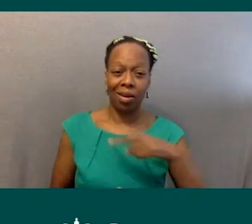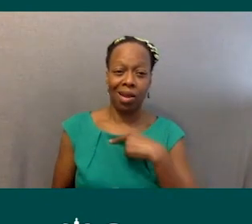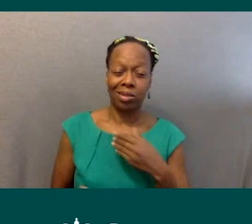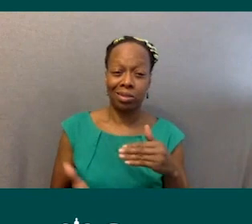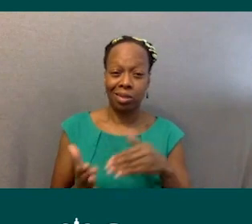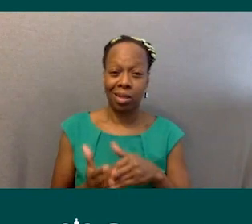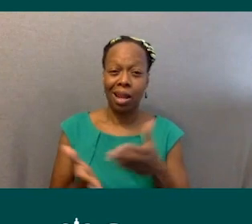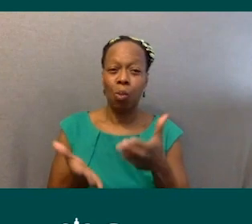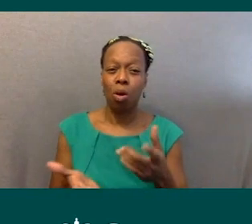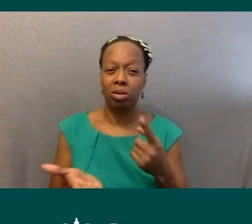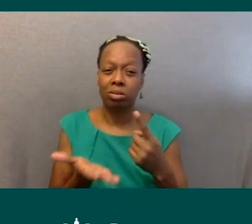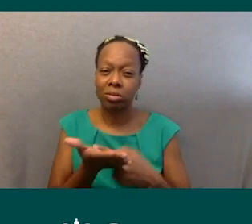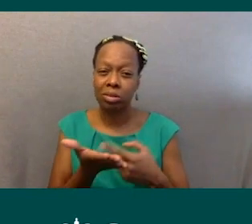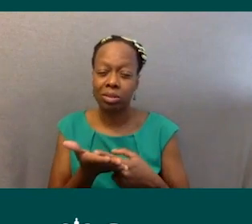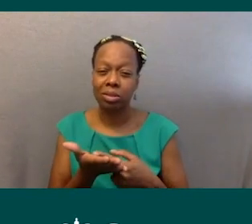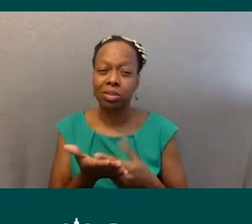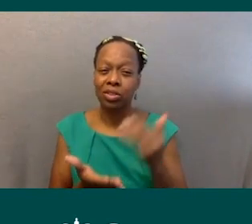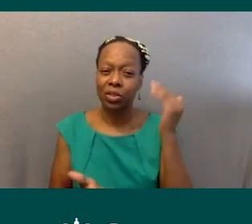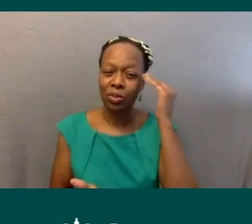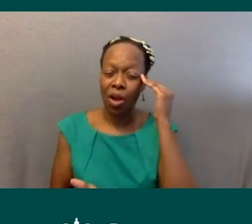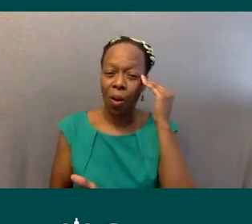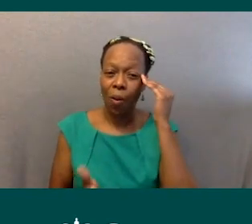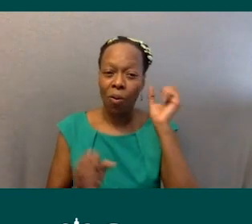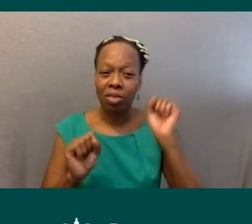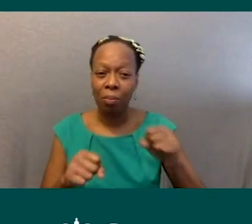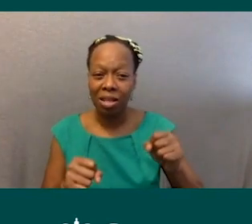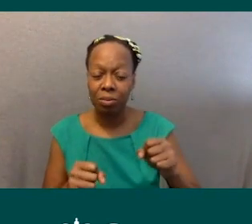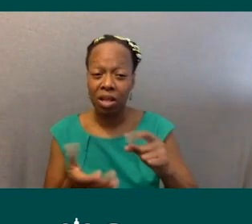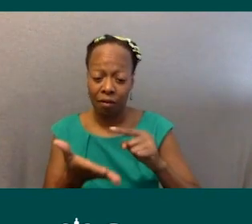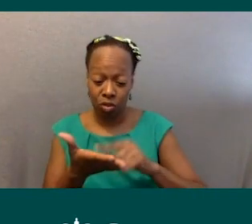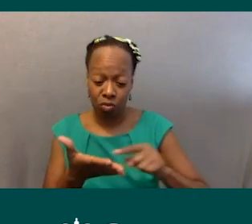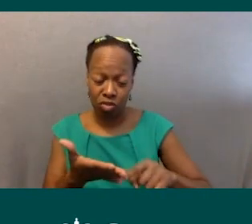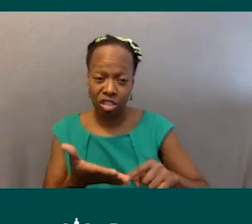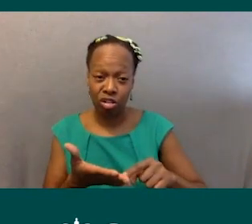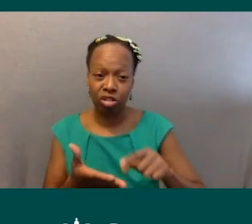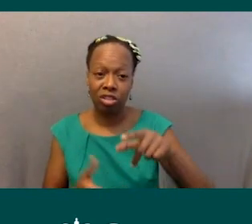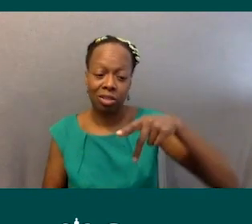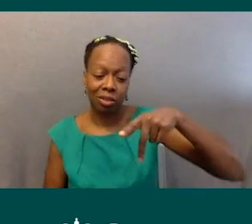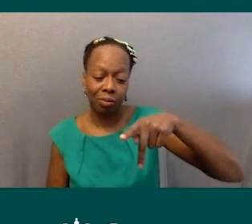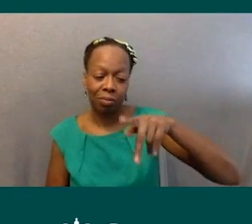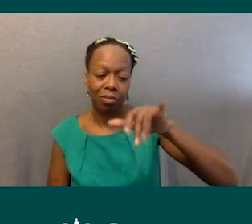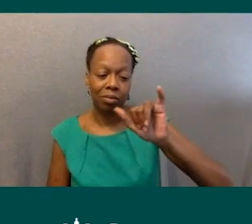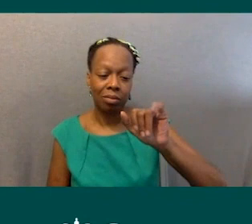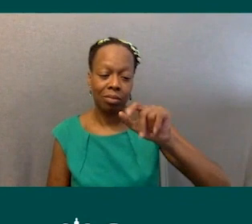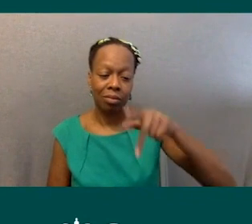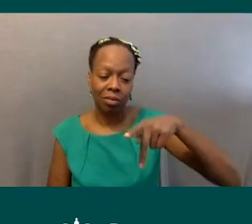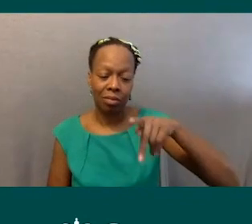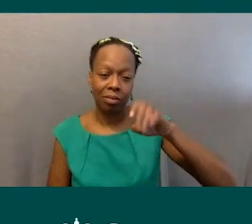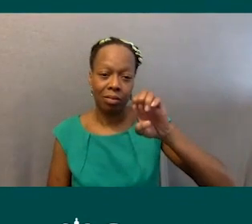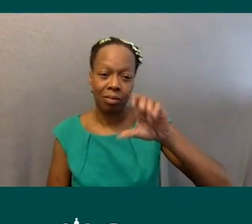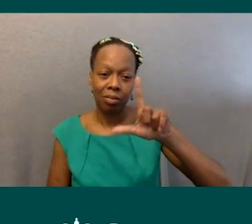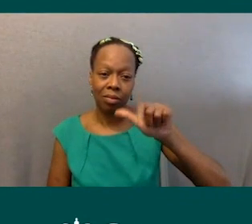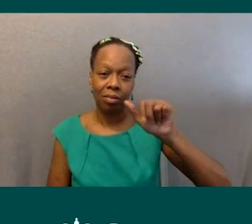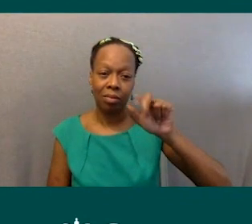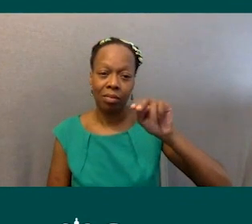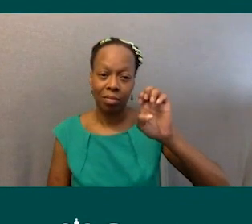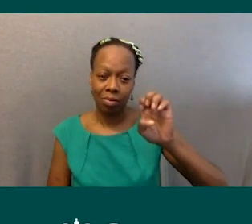potentially the research pipeline and going, okay, we've mentioned what makes Weinberg Family Cerebral Palsy Center unique